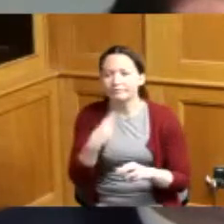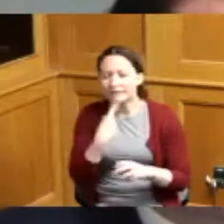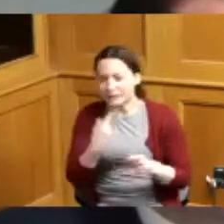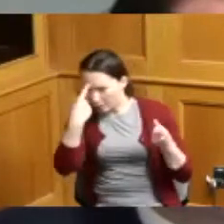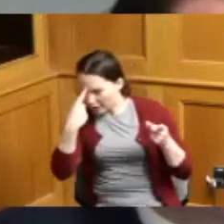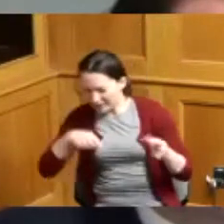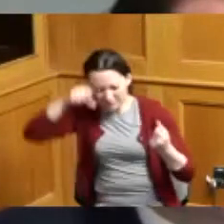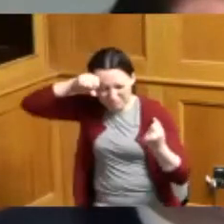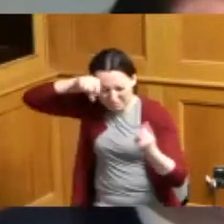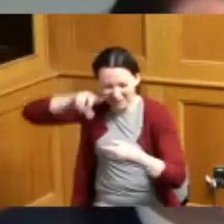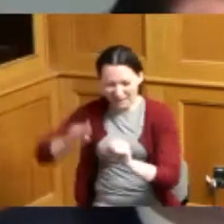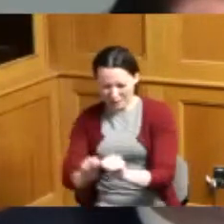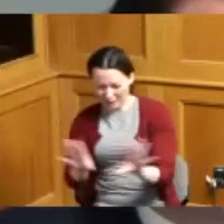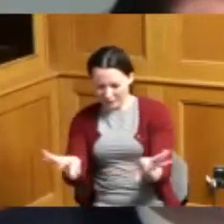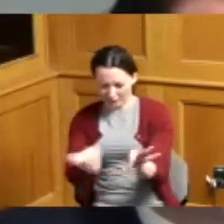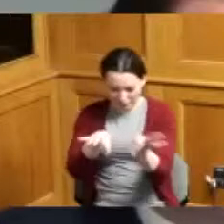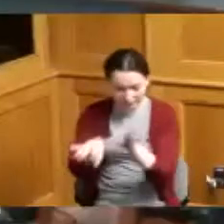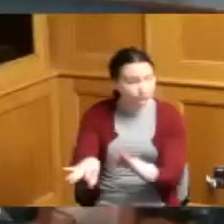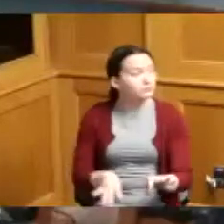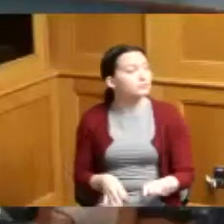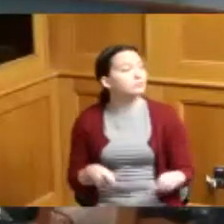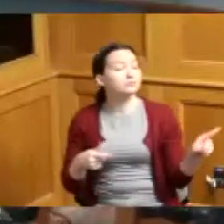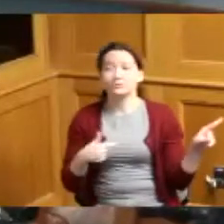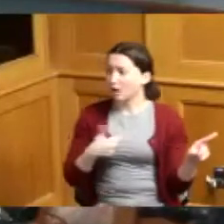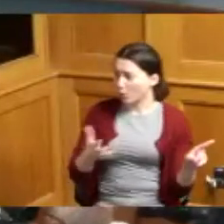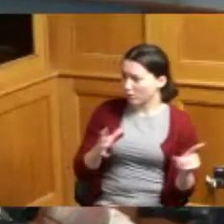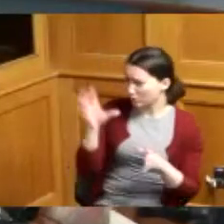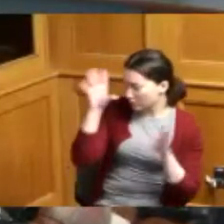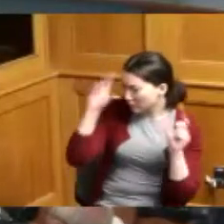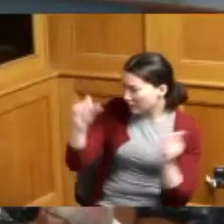uh clarify that yeah and I'm one I wanted to clarify that also and thank you for a